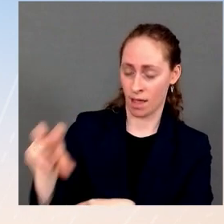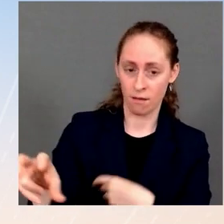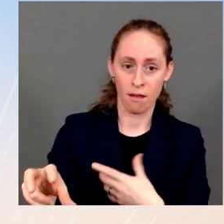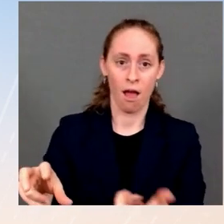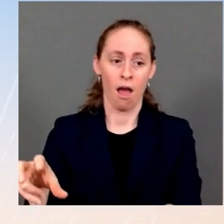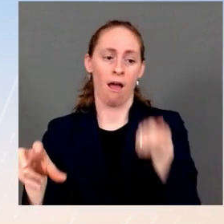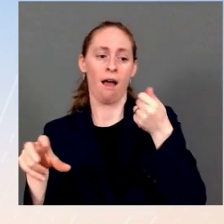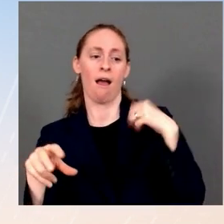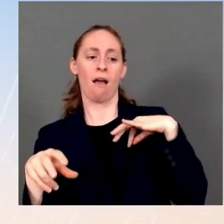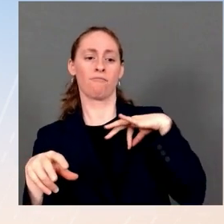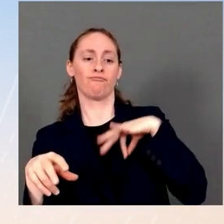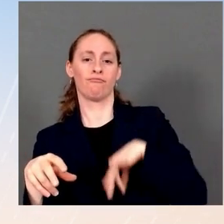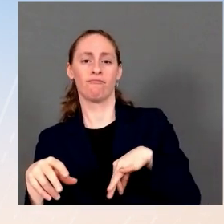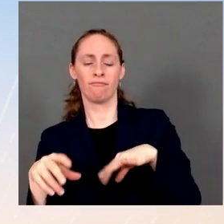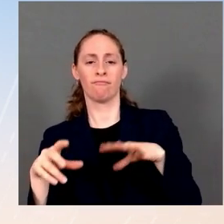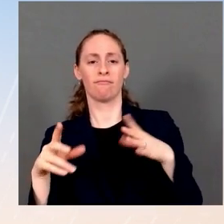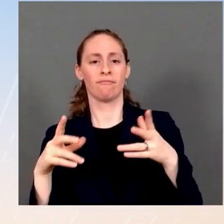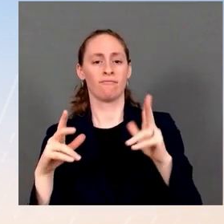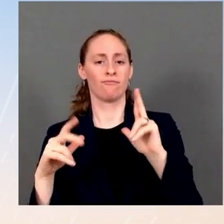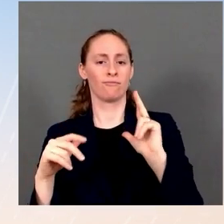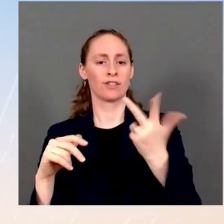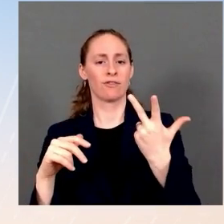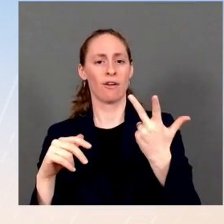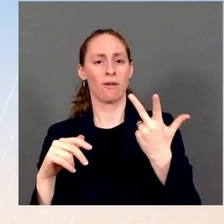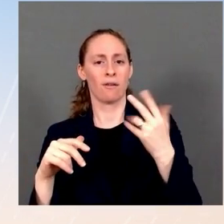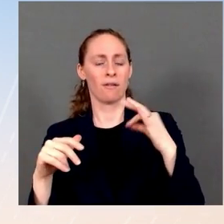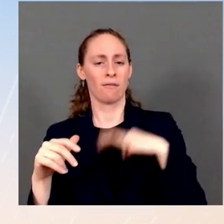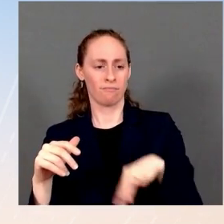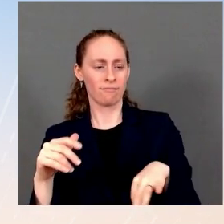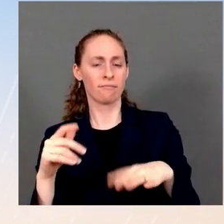And the Build Back Better Act does exactly that same thing --